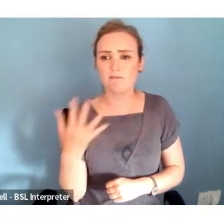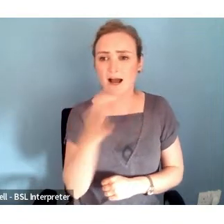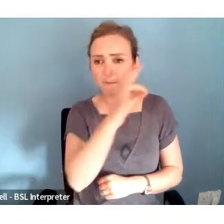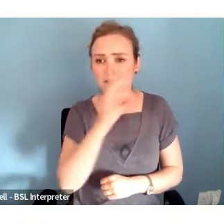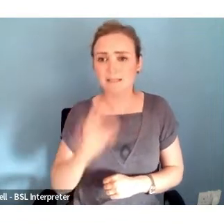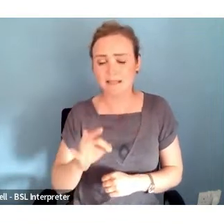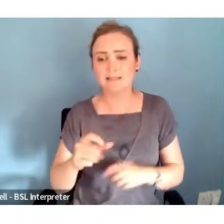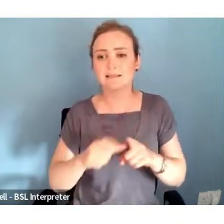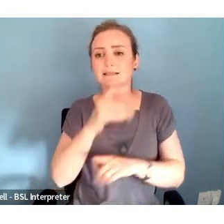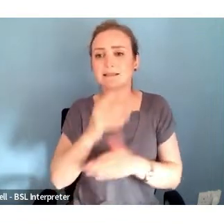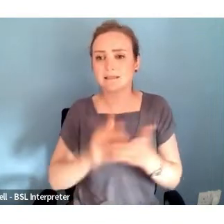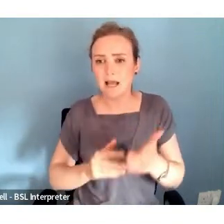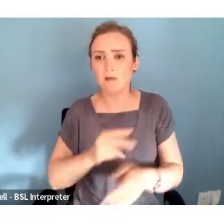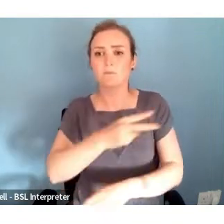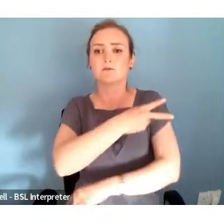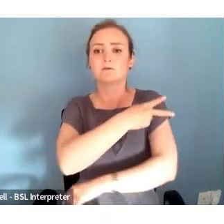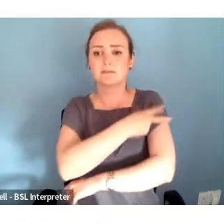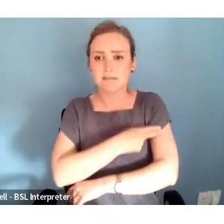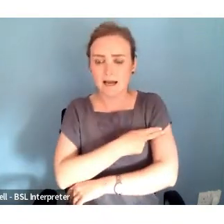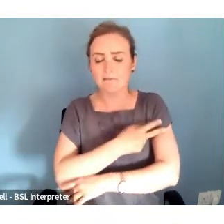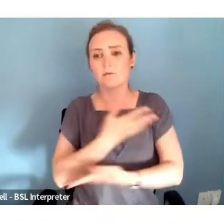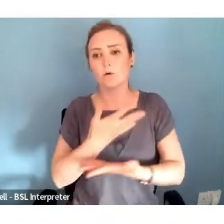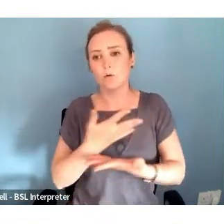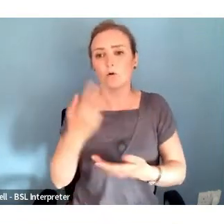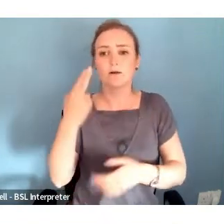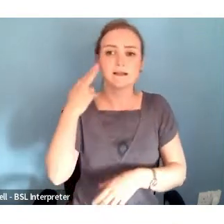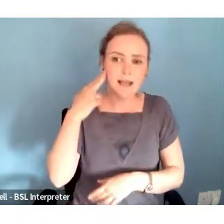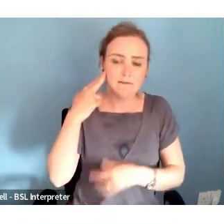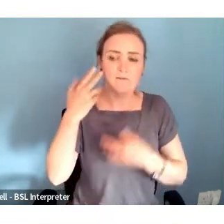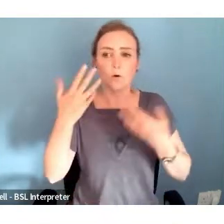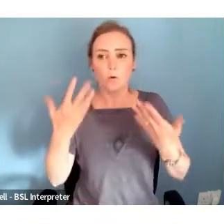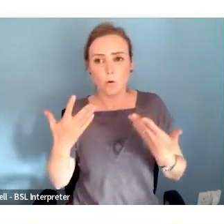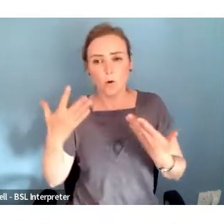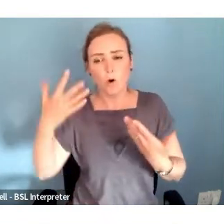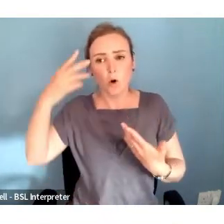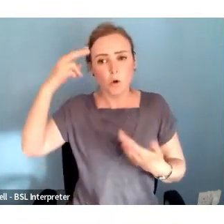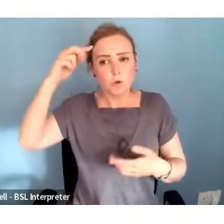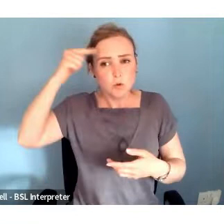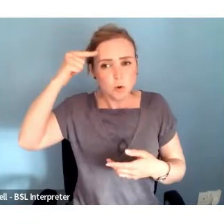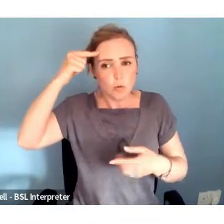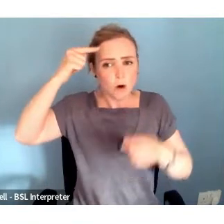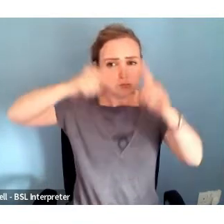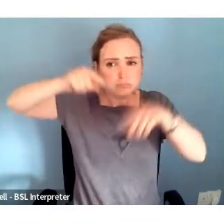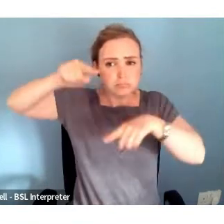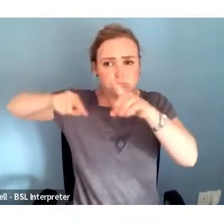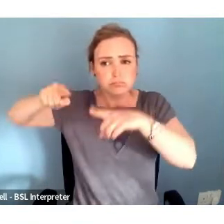Disabled, Deaf and or neuro diverge entertainment by March 2024. To give you